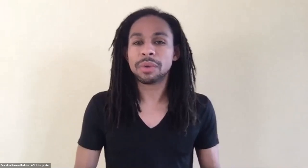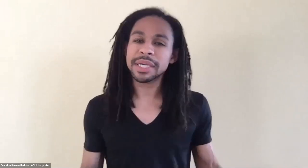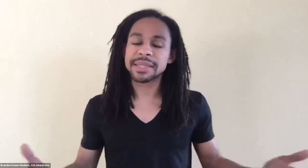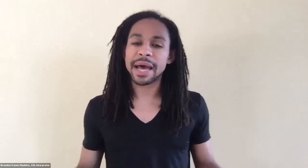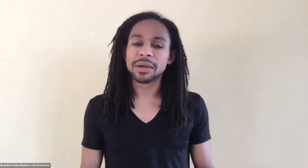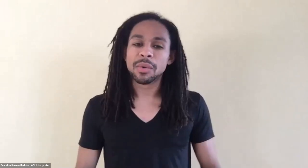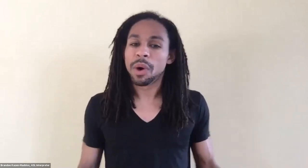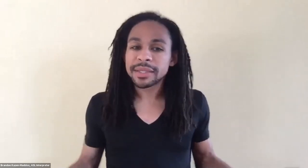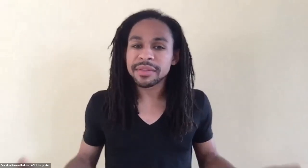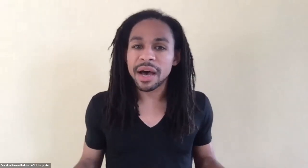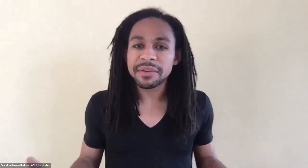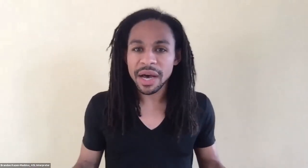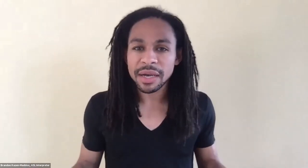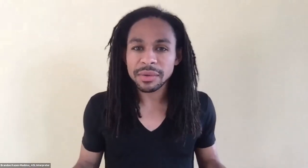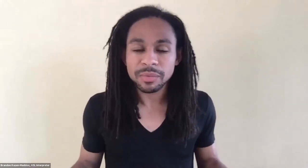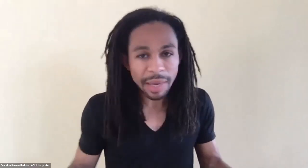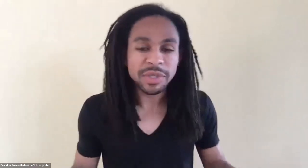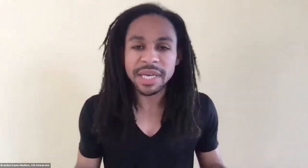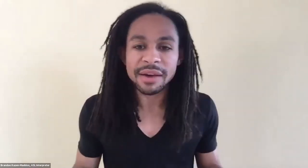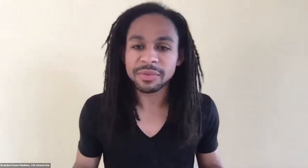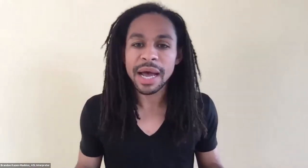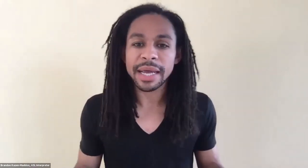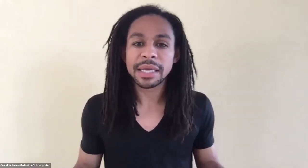What is that, what the fuck, WTF, why?